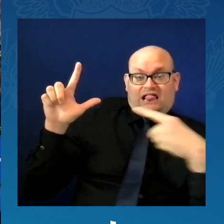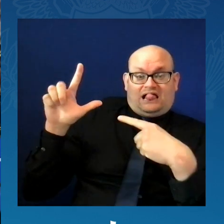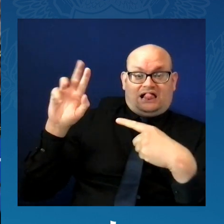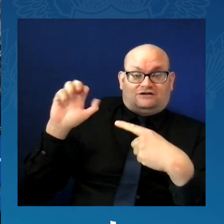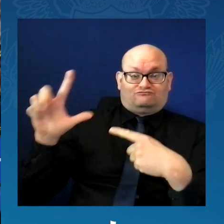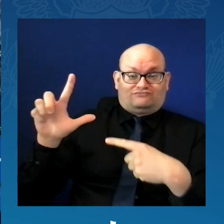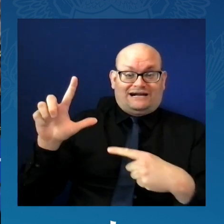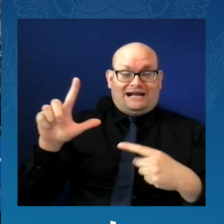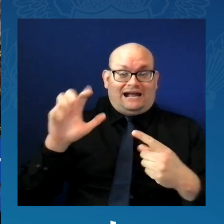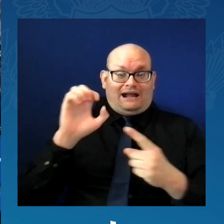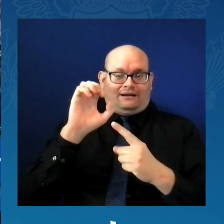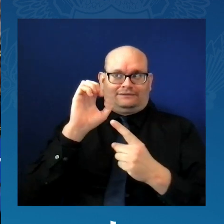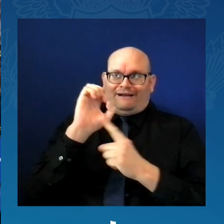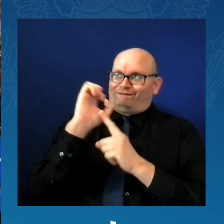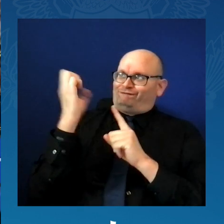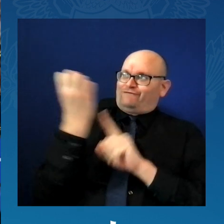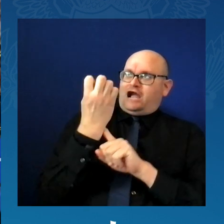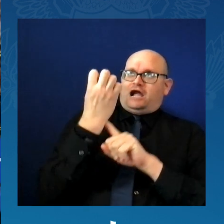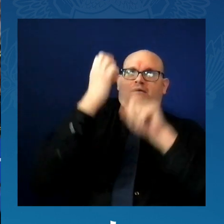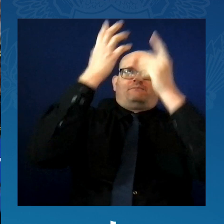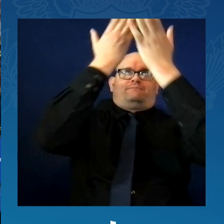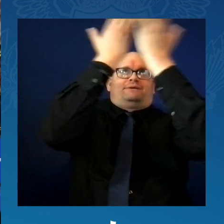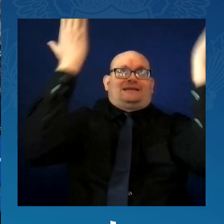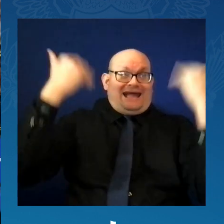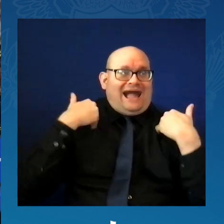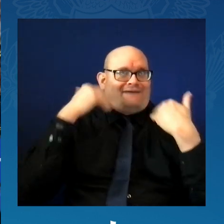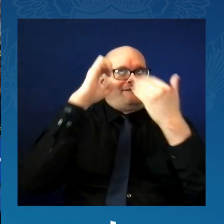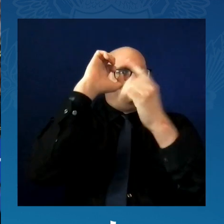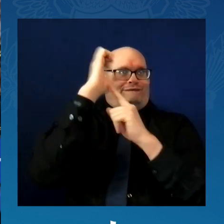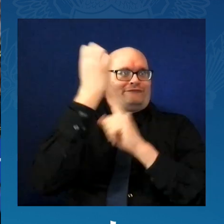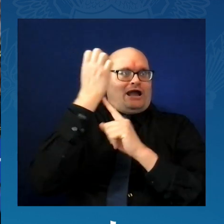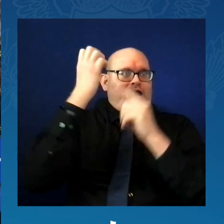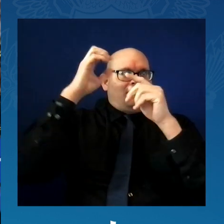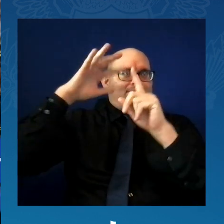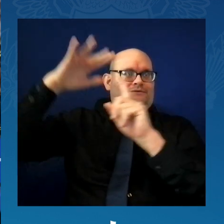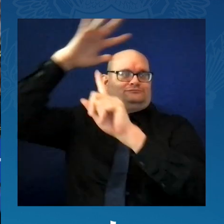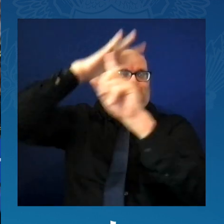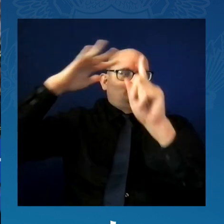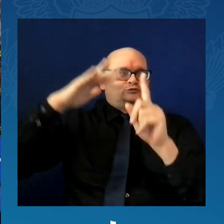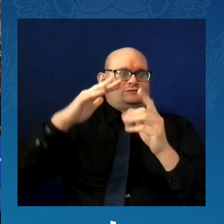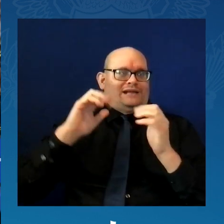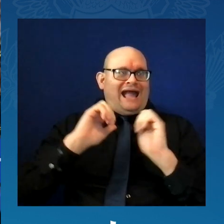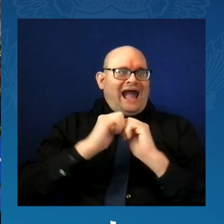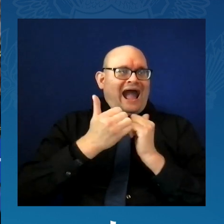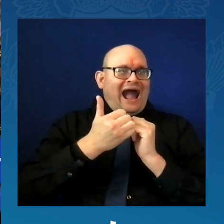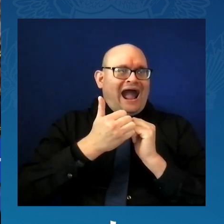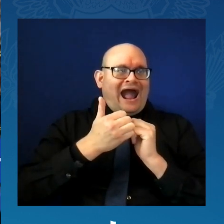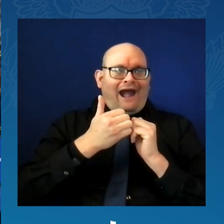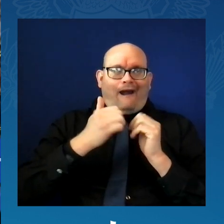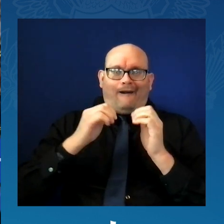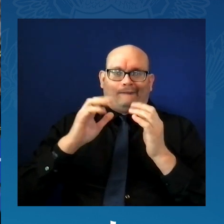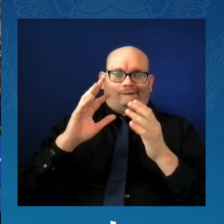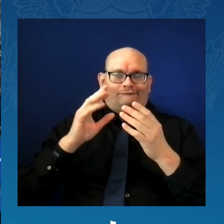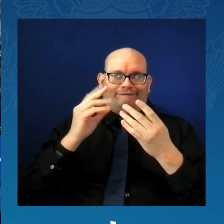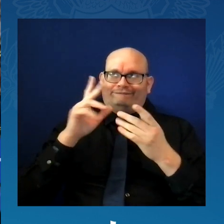I'm here to suggest solutions and to urge the space community, including the United States government, to act today to minimize problems tomorrow.